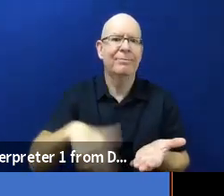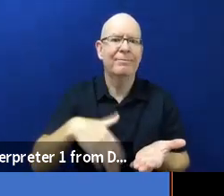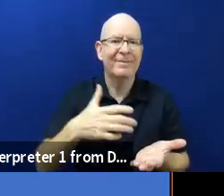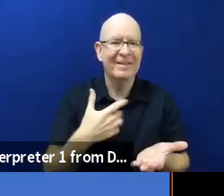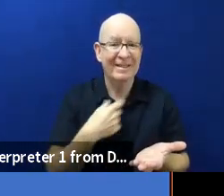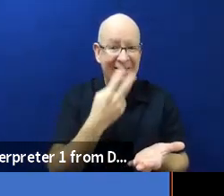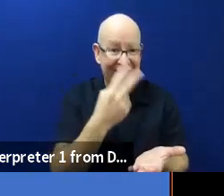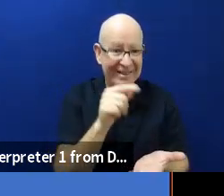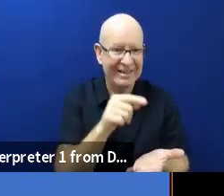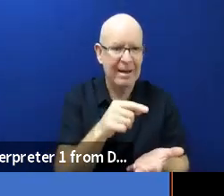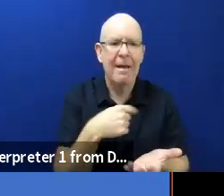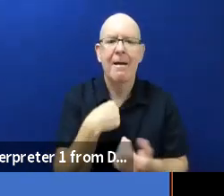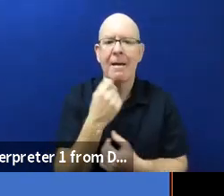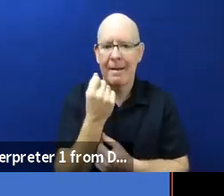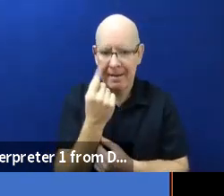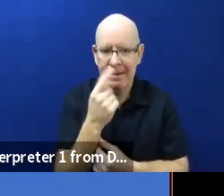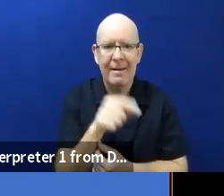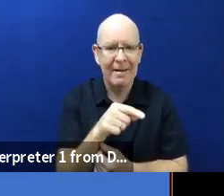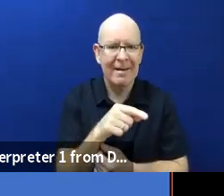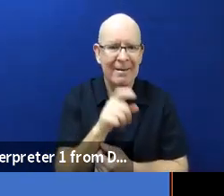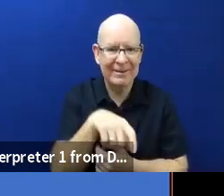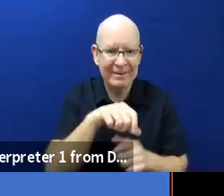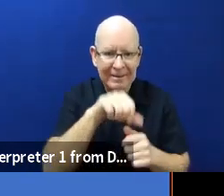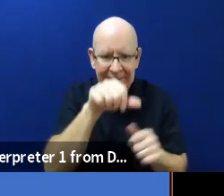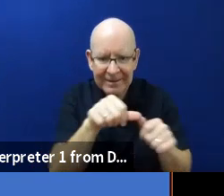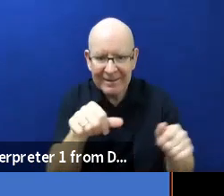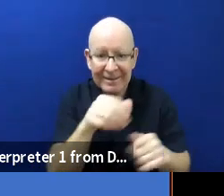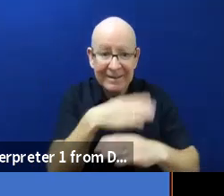on the top of this you have the estimation of the loss of income